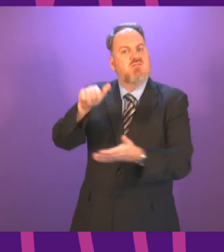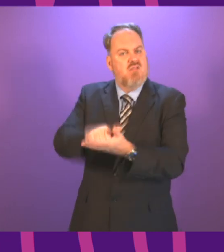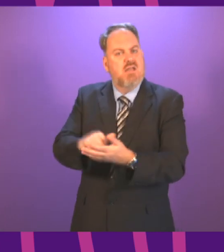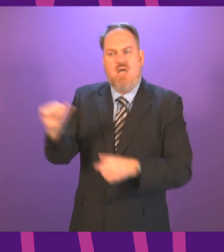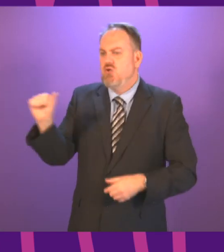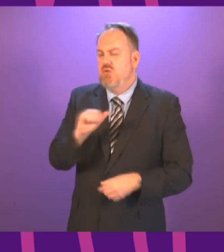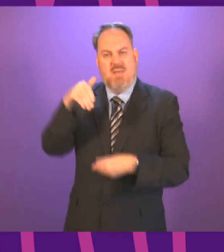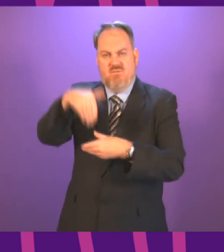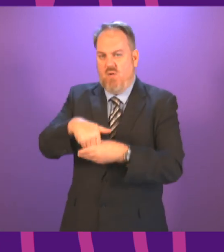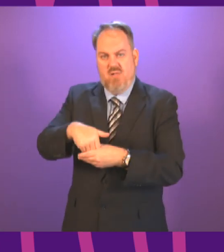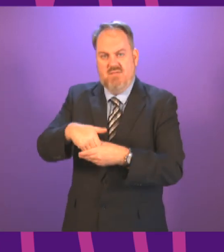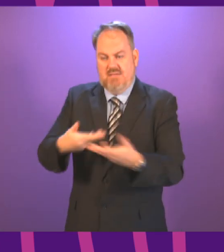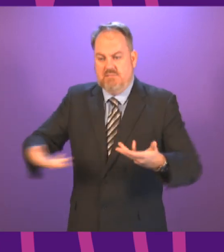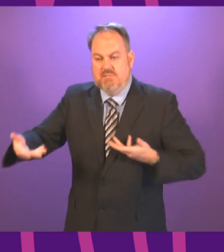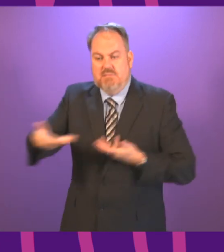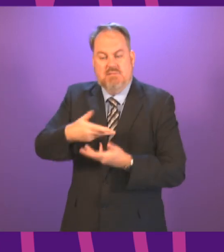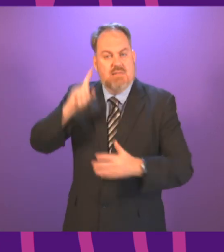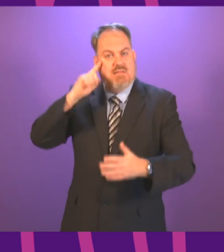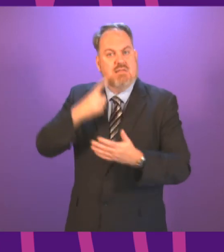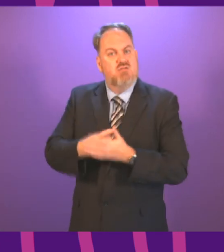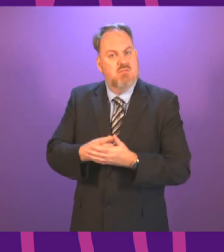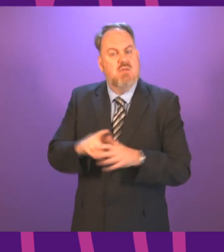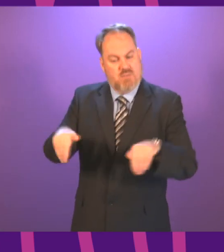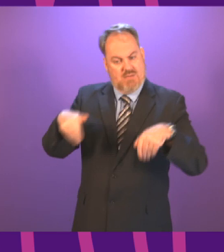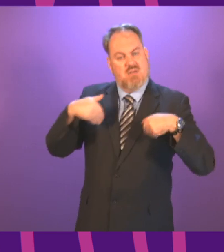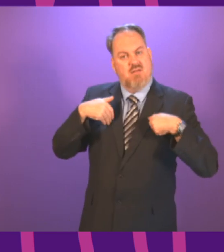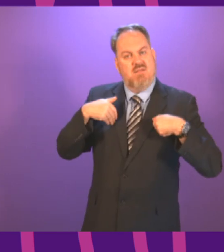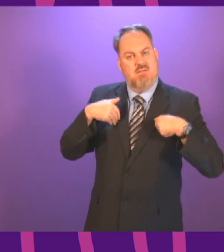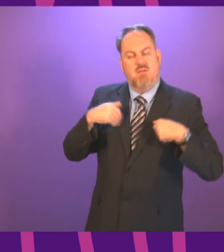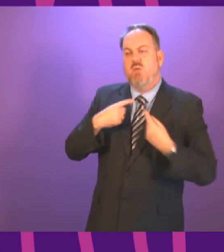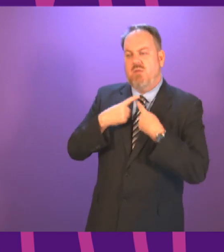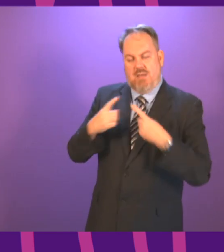Swinney said, he will advise the Parliament in due course of our response.